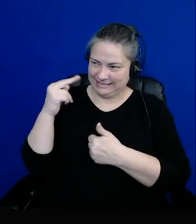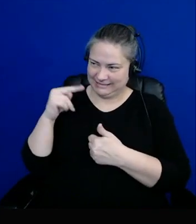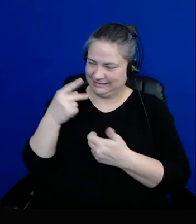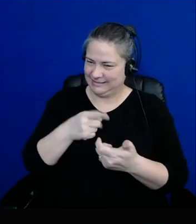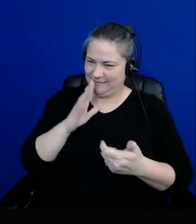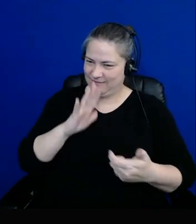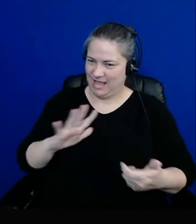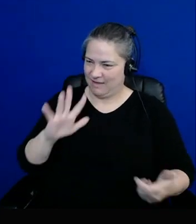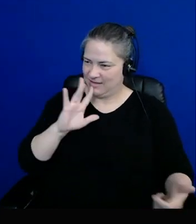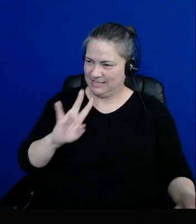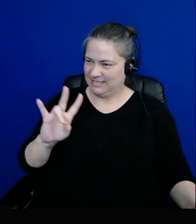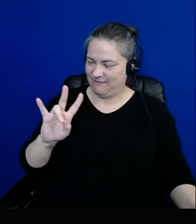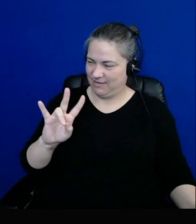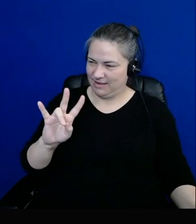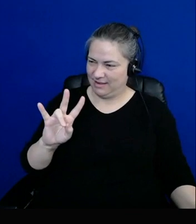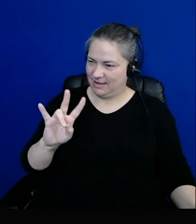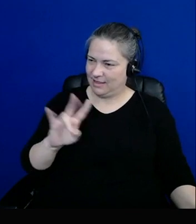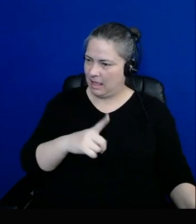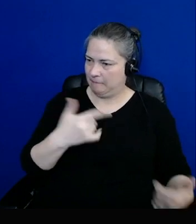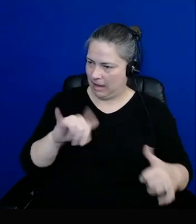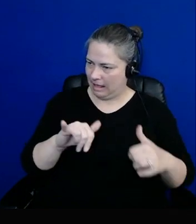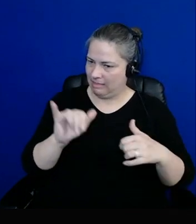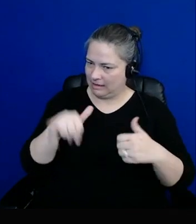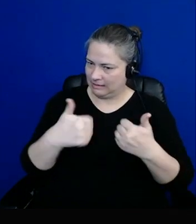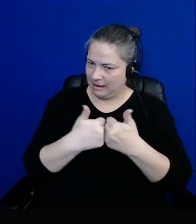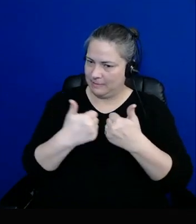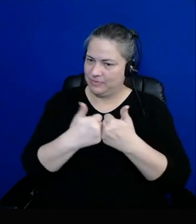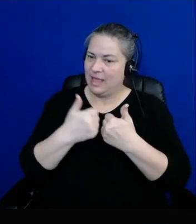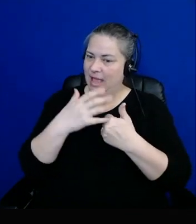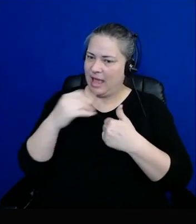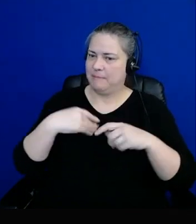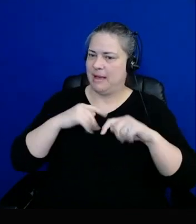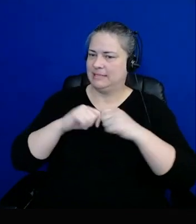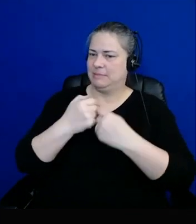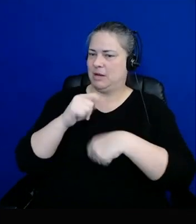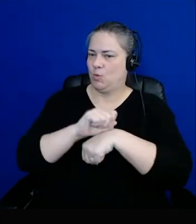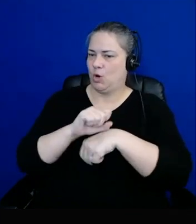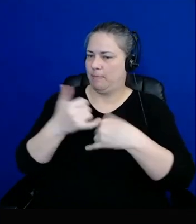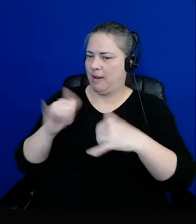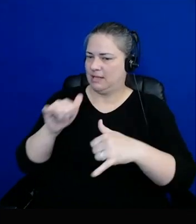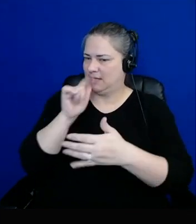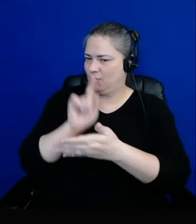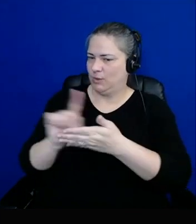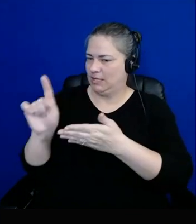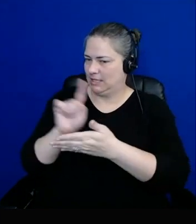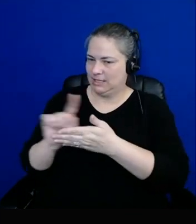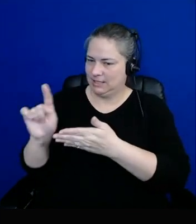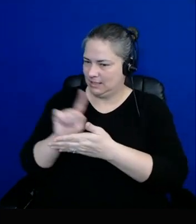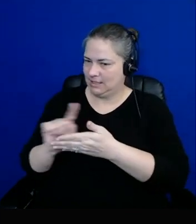and seven here, play it, and at the same time my team at work plays it on a weekly basis.